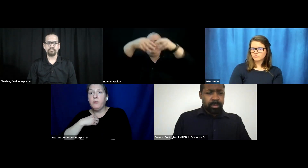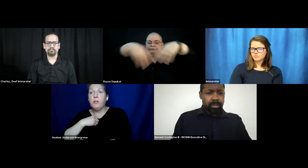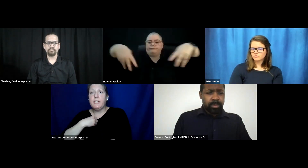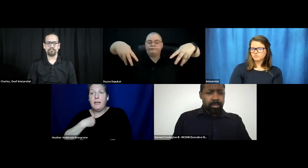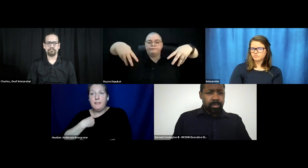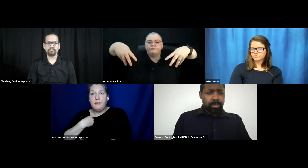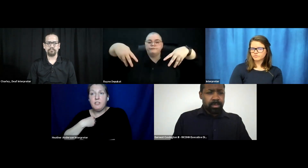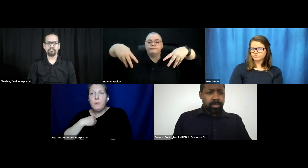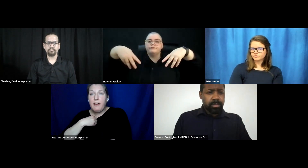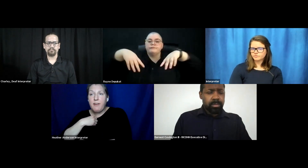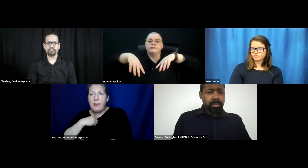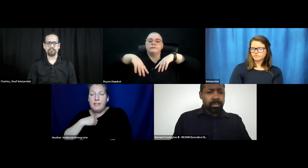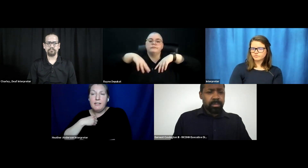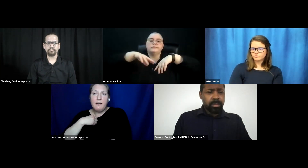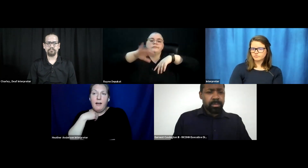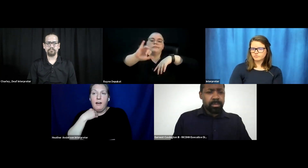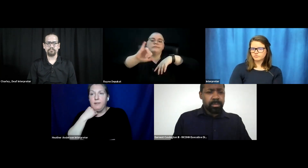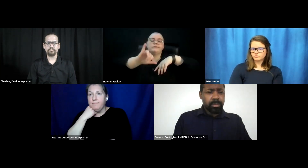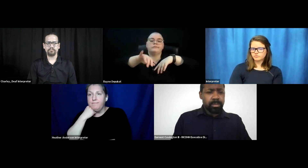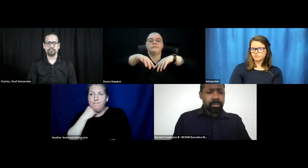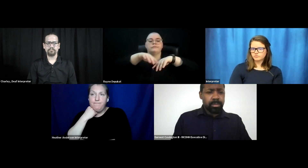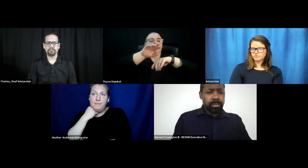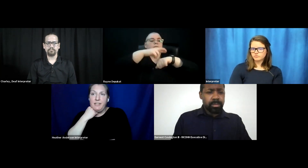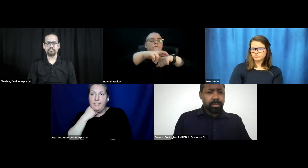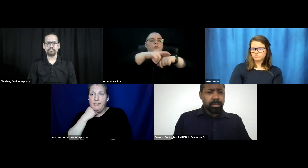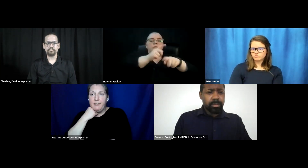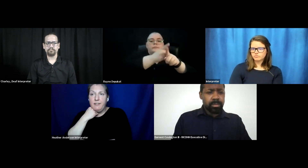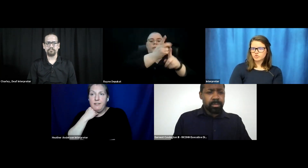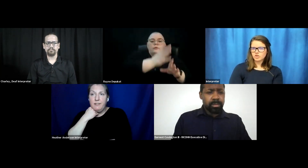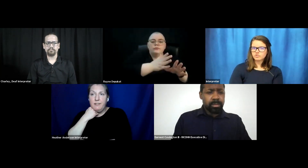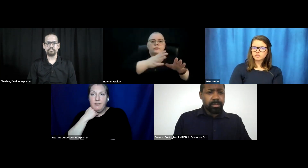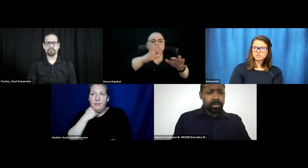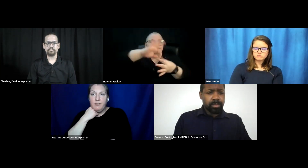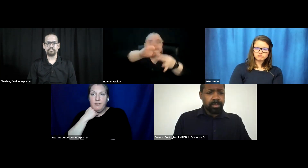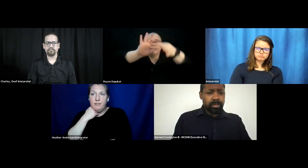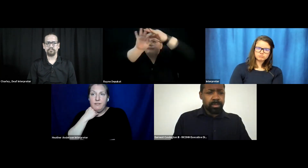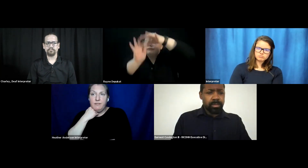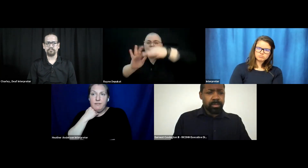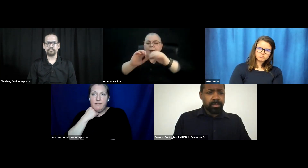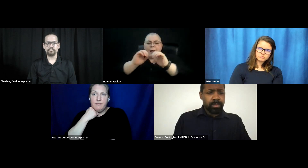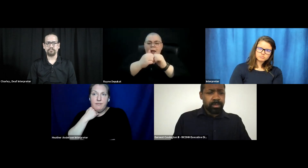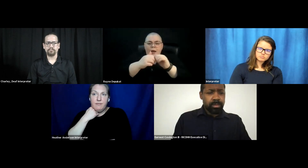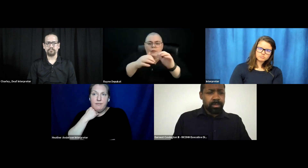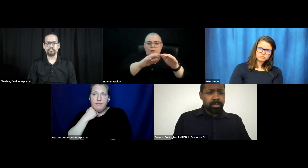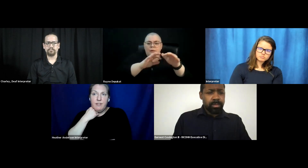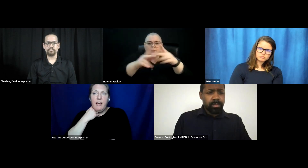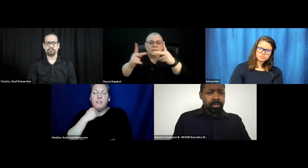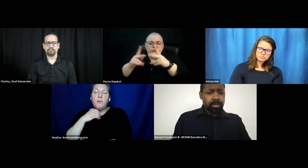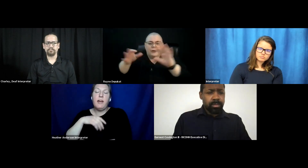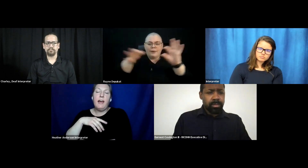as well we're looking at these you have any, like, structural.